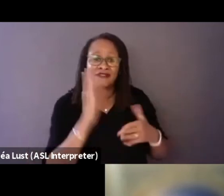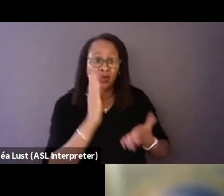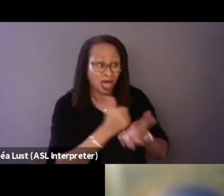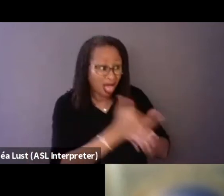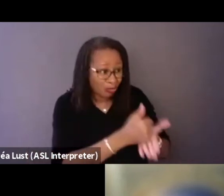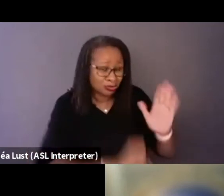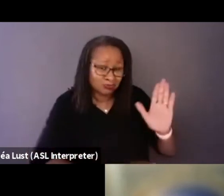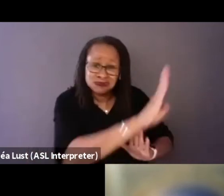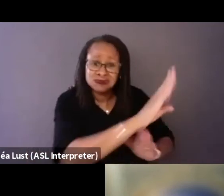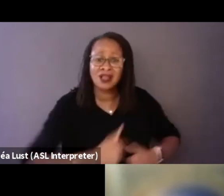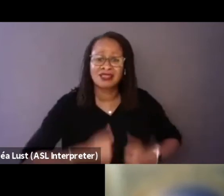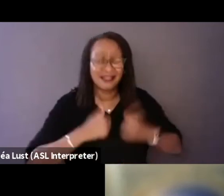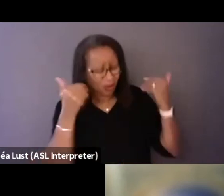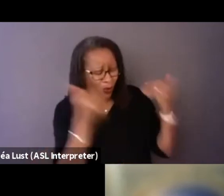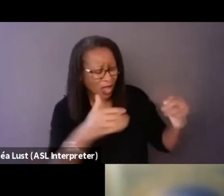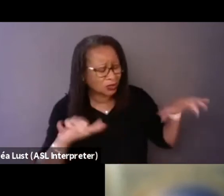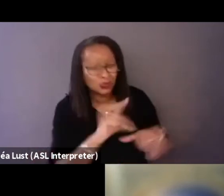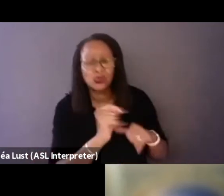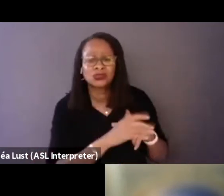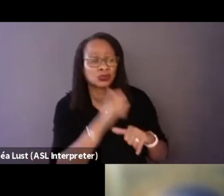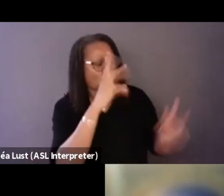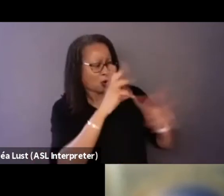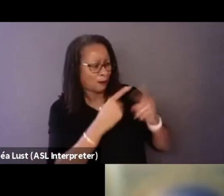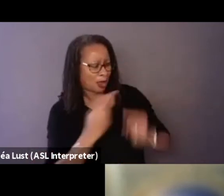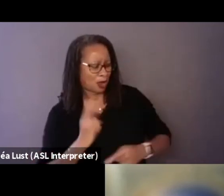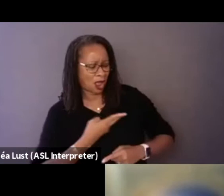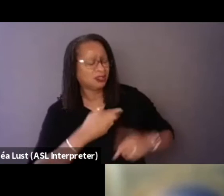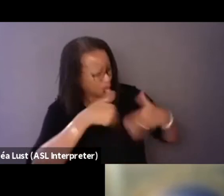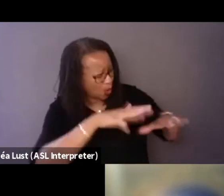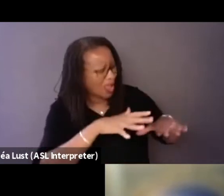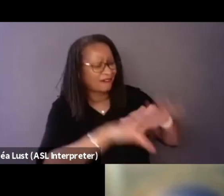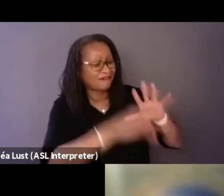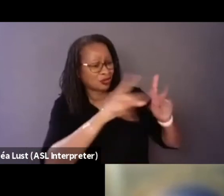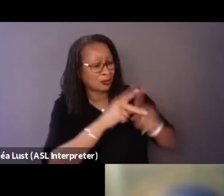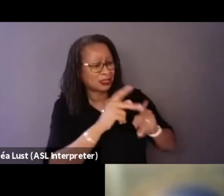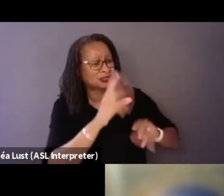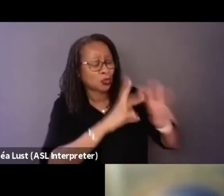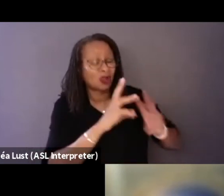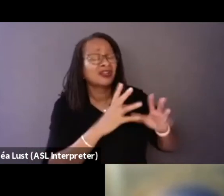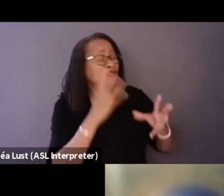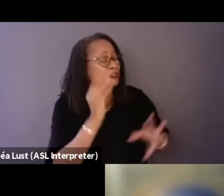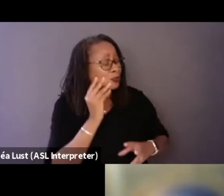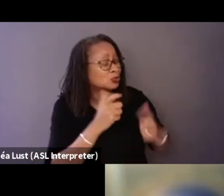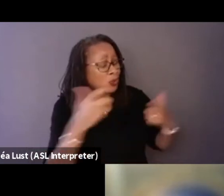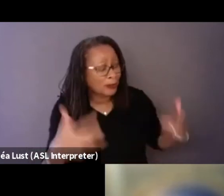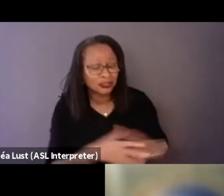go ahead and do it, go ahead and make your mark in the world because you've been through so much." And I was like, "Okay."